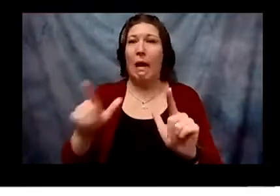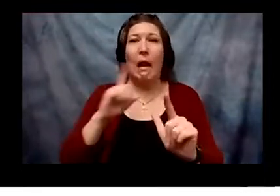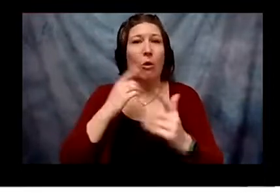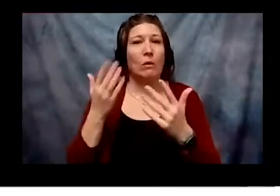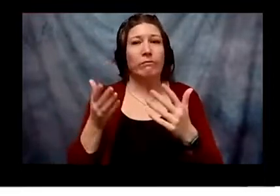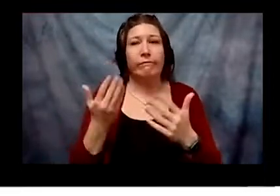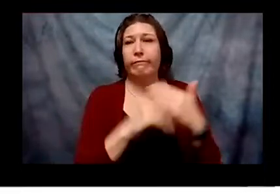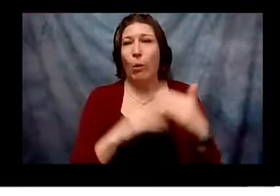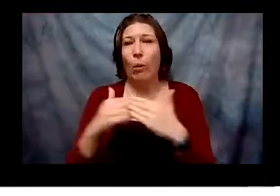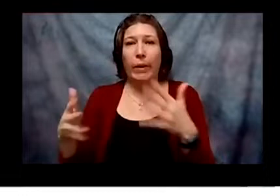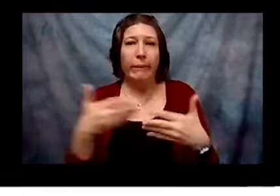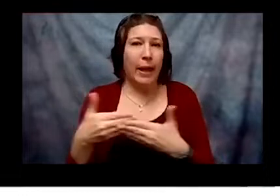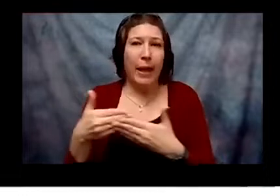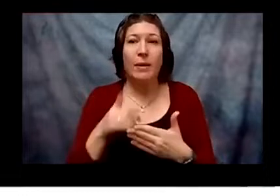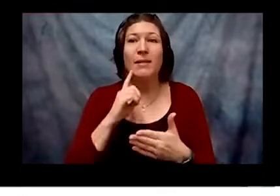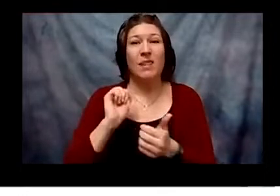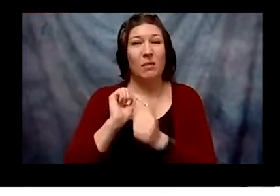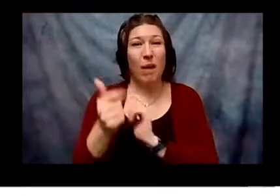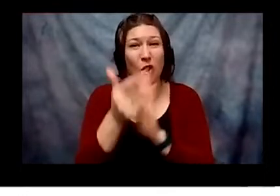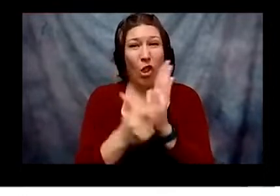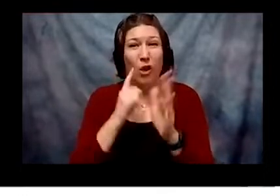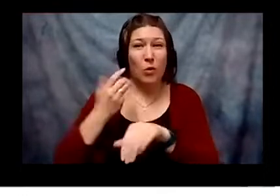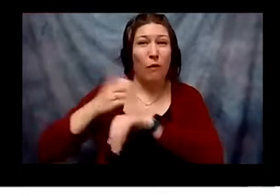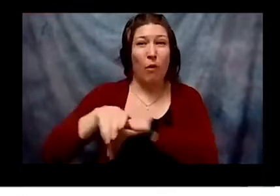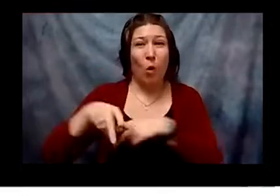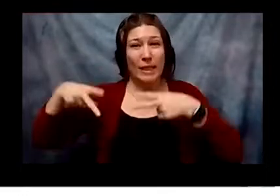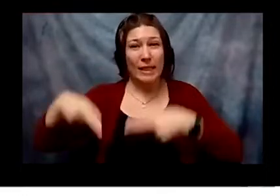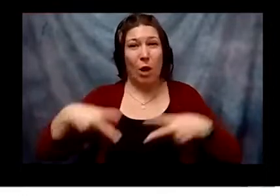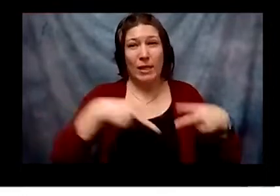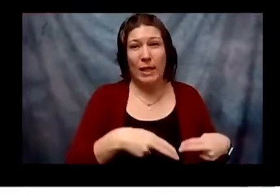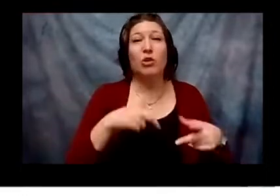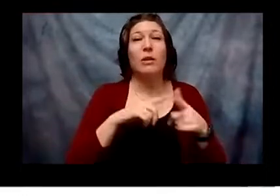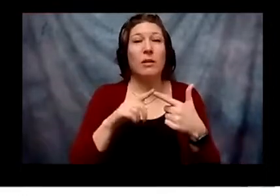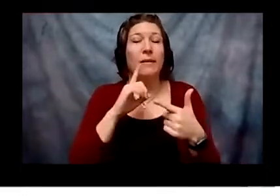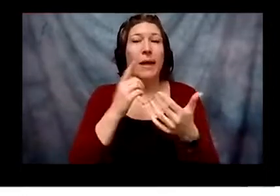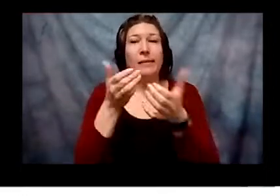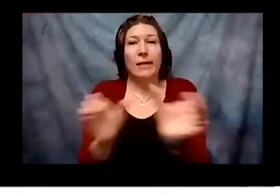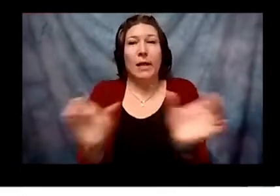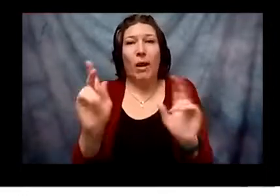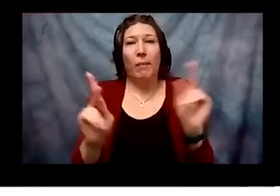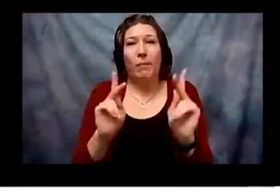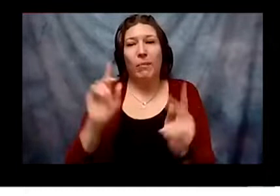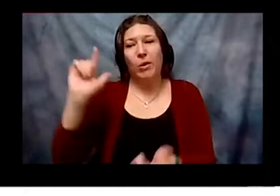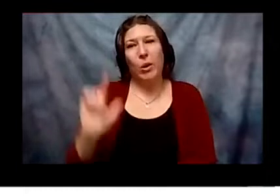laws and the building of more institutions to segregate people with low IQ scores from society.